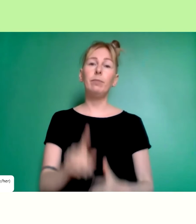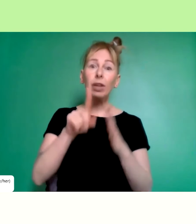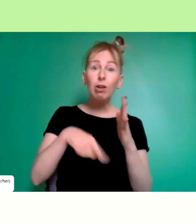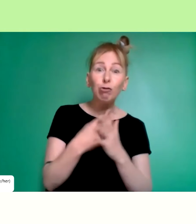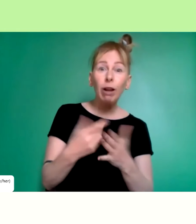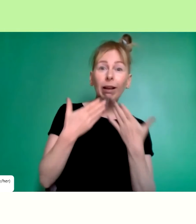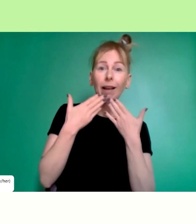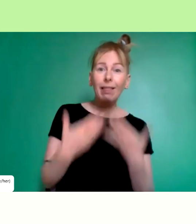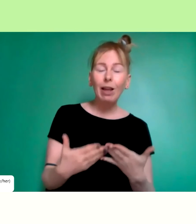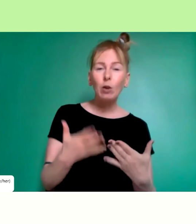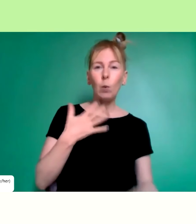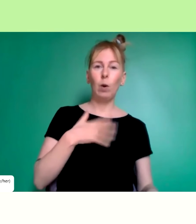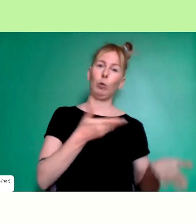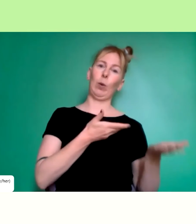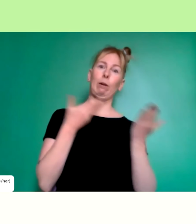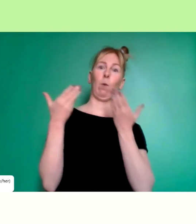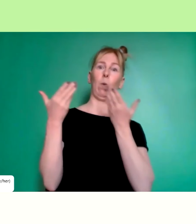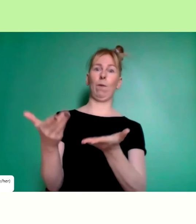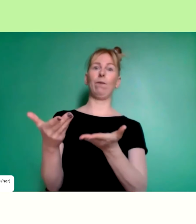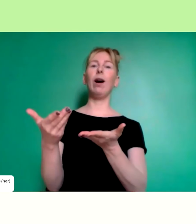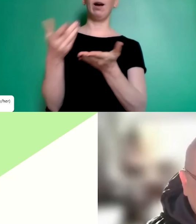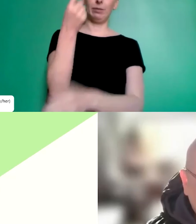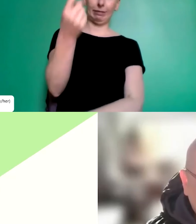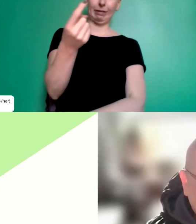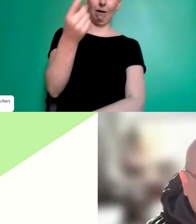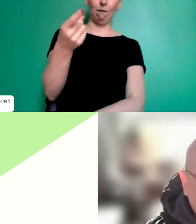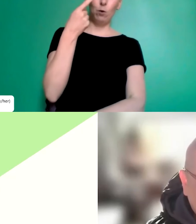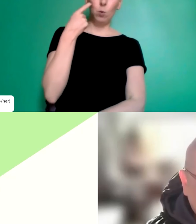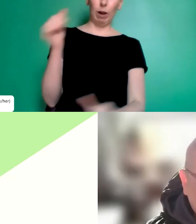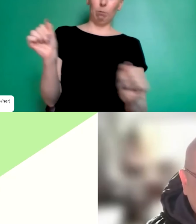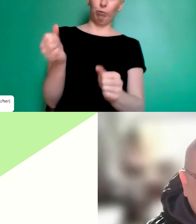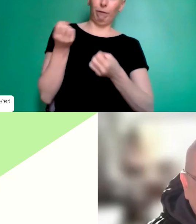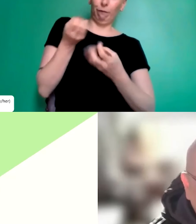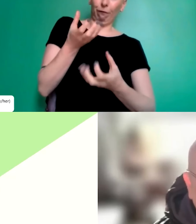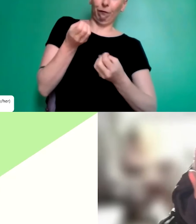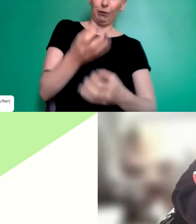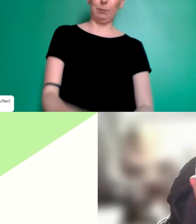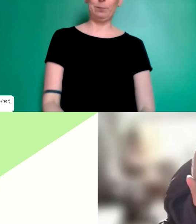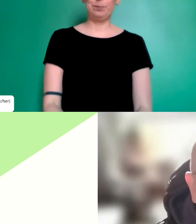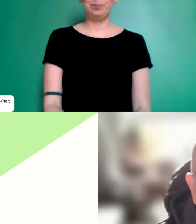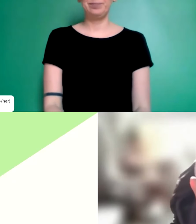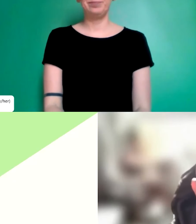hand over the floor to you now, and we'll see you in five – well talk to you in five.